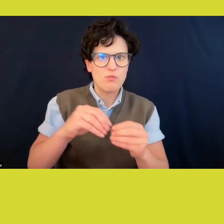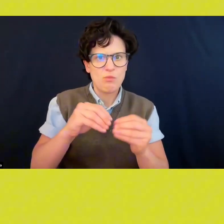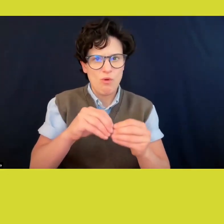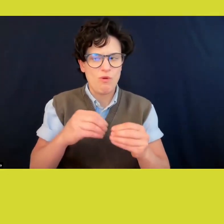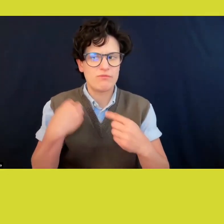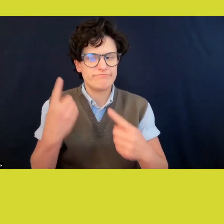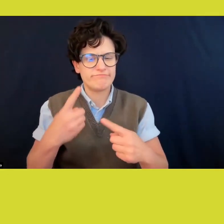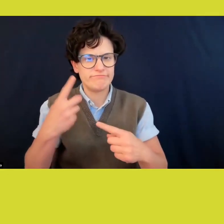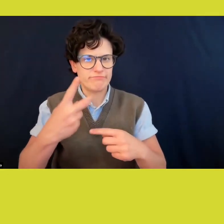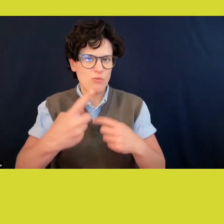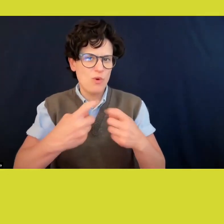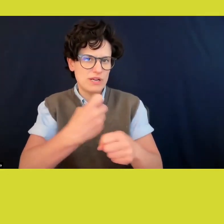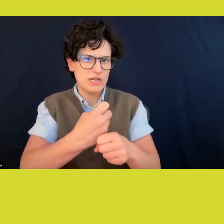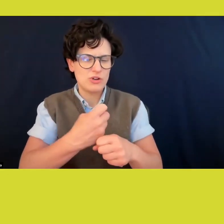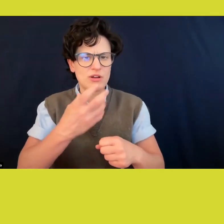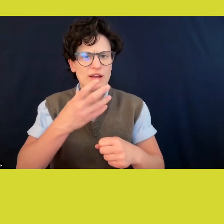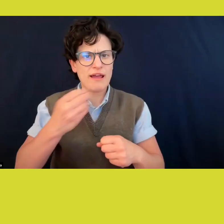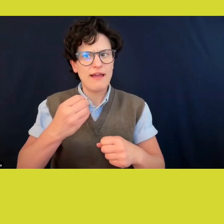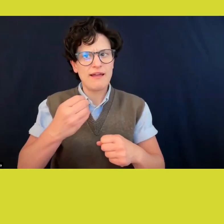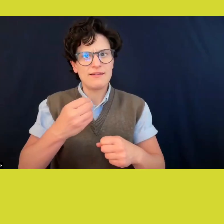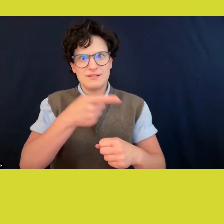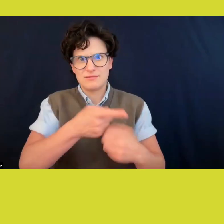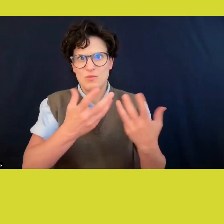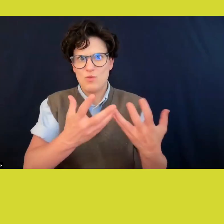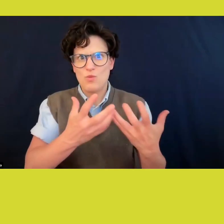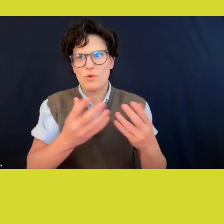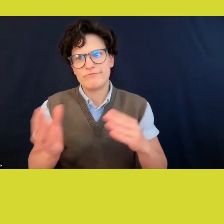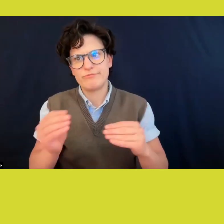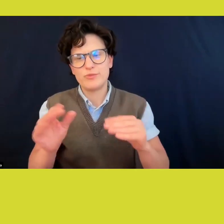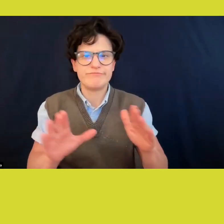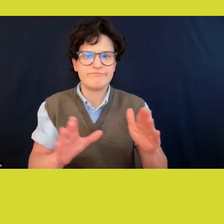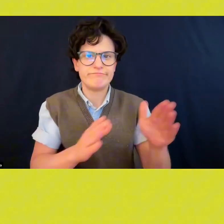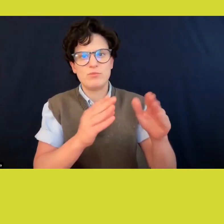wanting to move towards a treatment first approach,